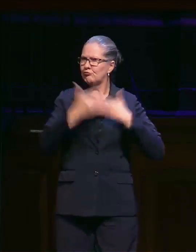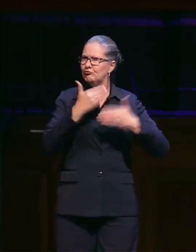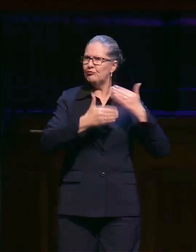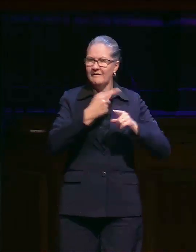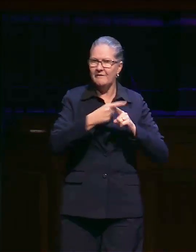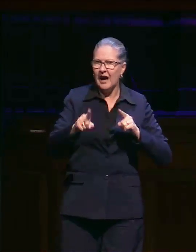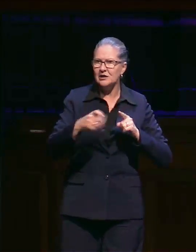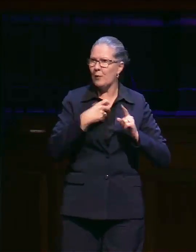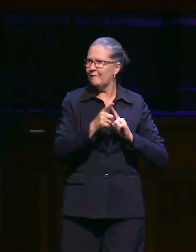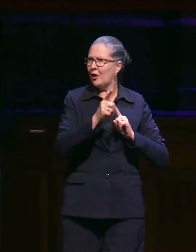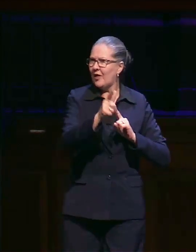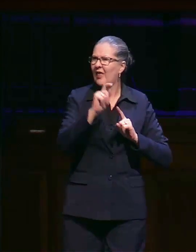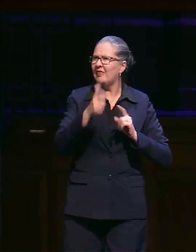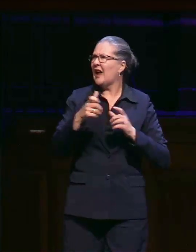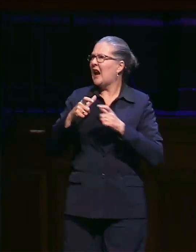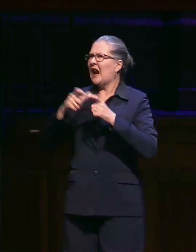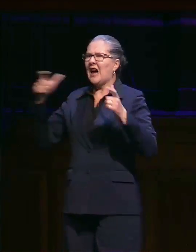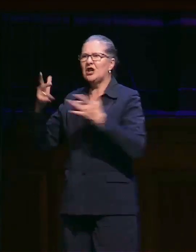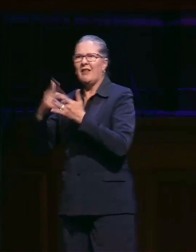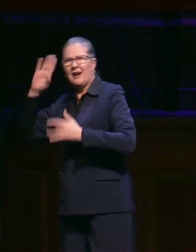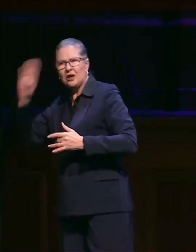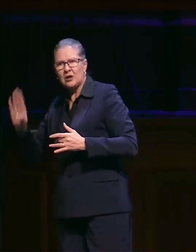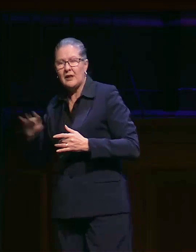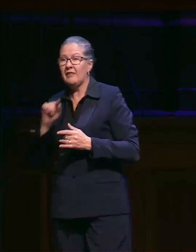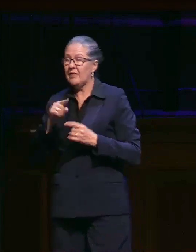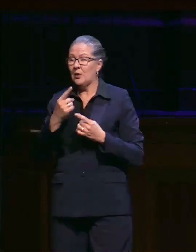than our larger counterparts and that was evident in the way that we embraced